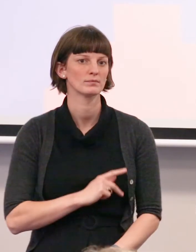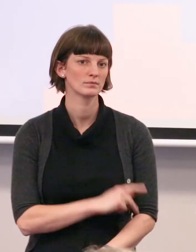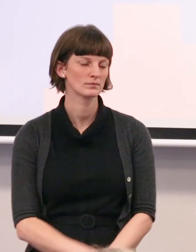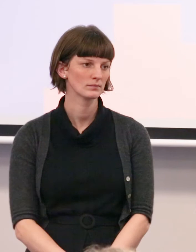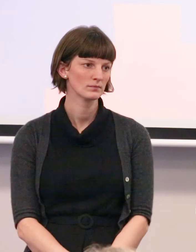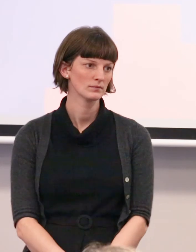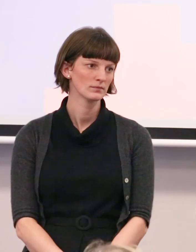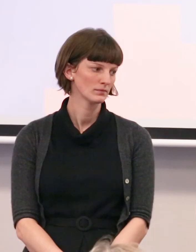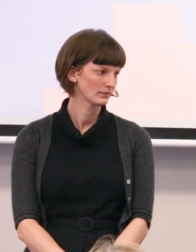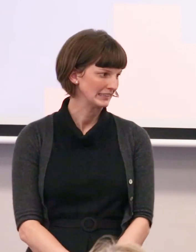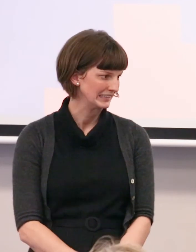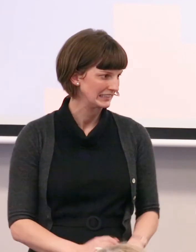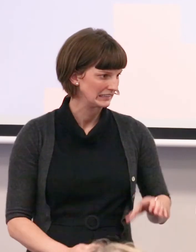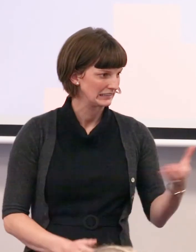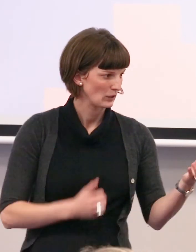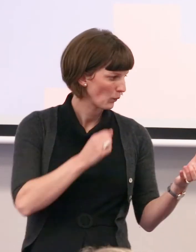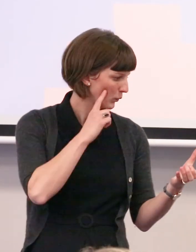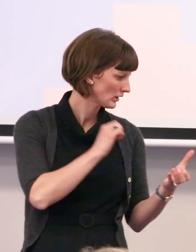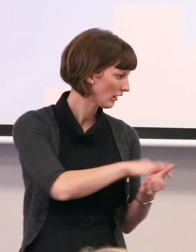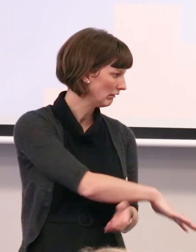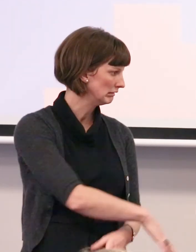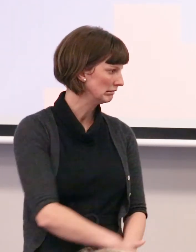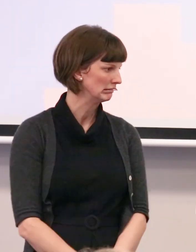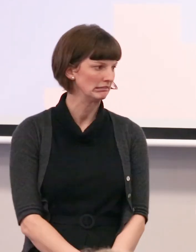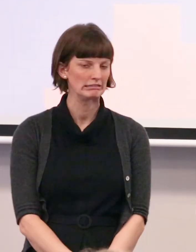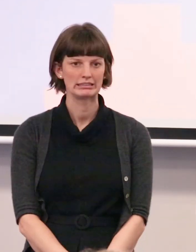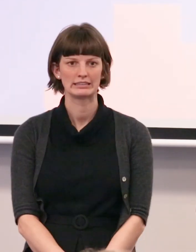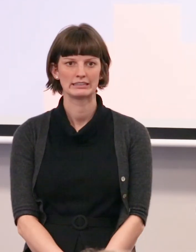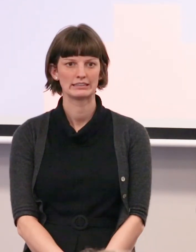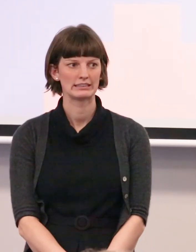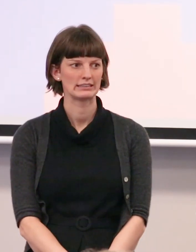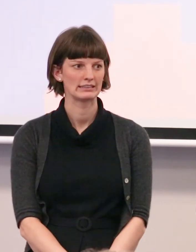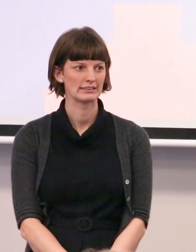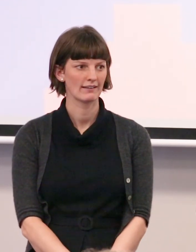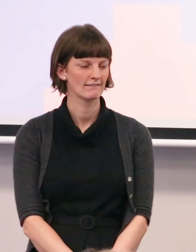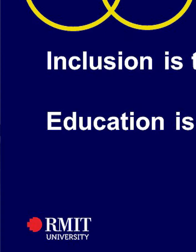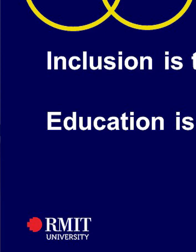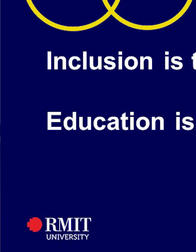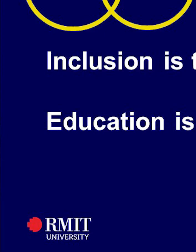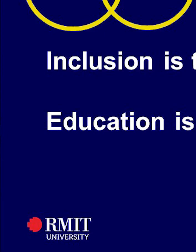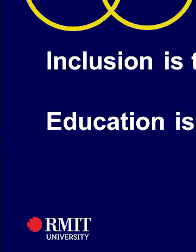conclusion ( I'm spilling water everywhere). Inclusion is the aspiration regardless